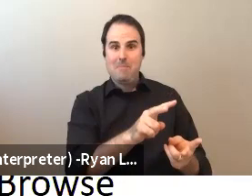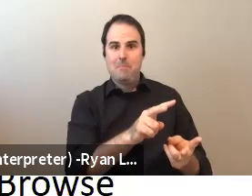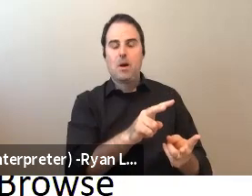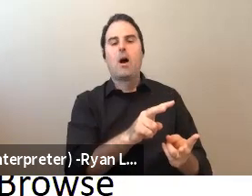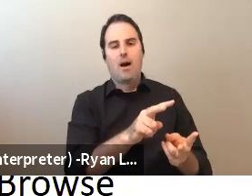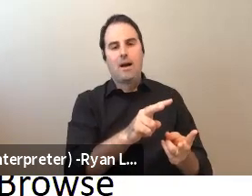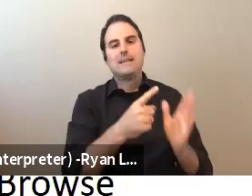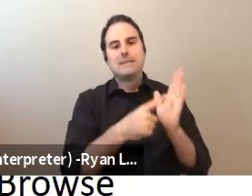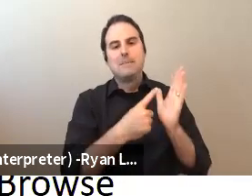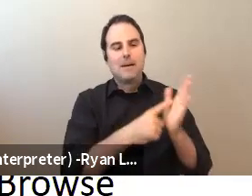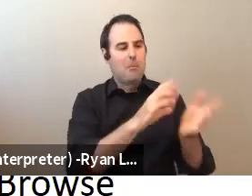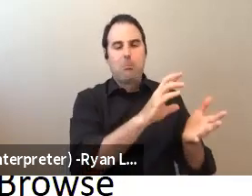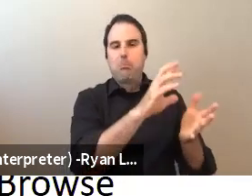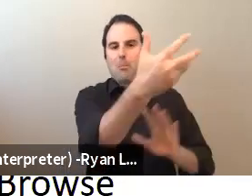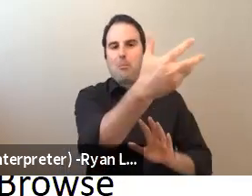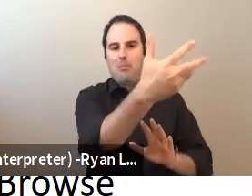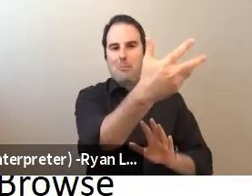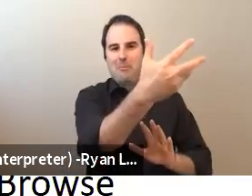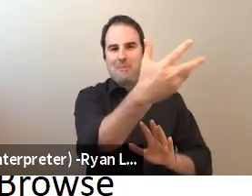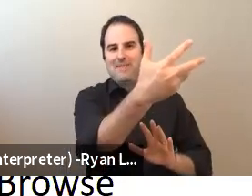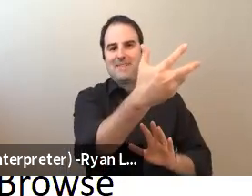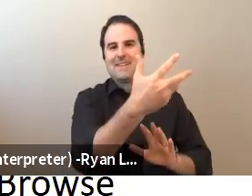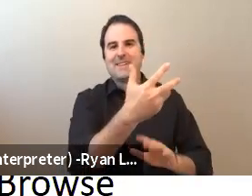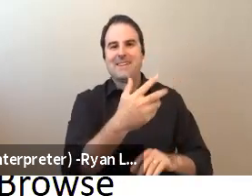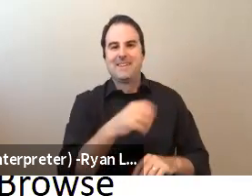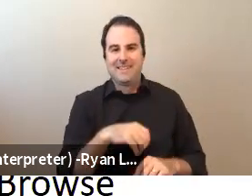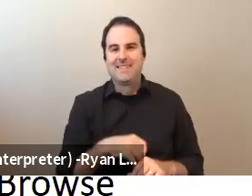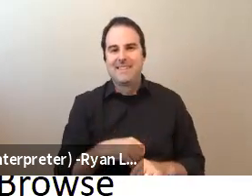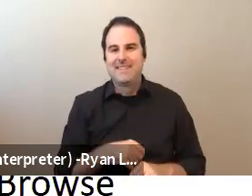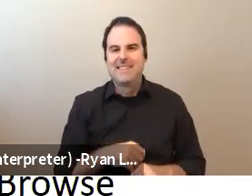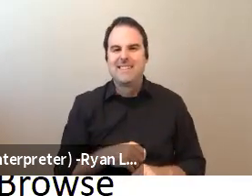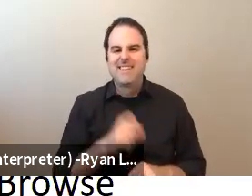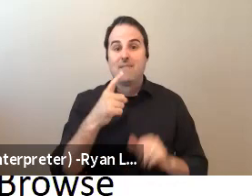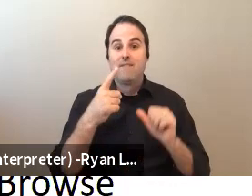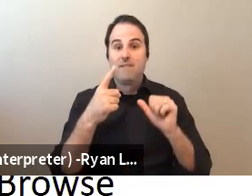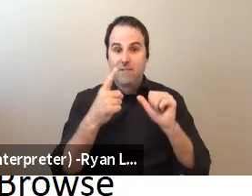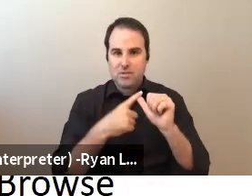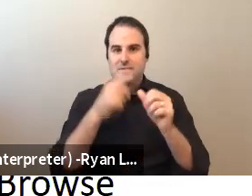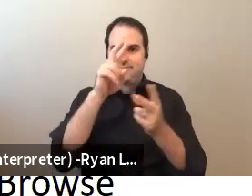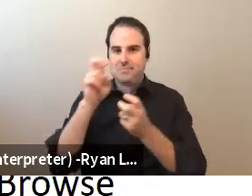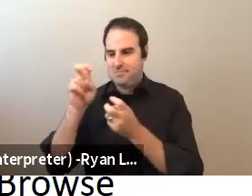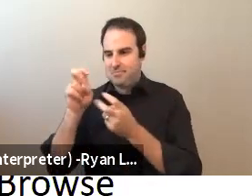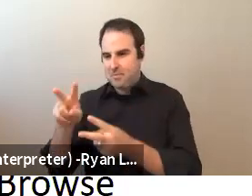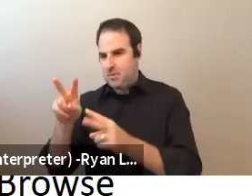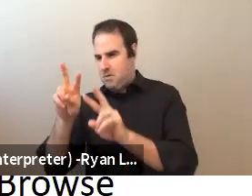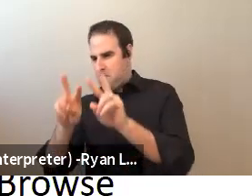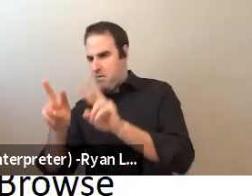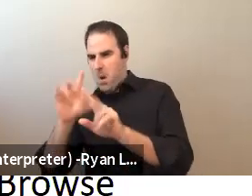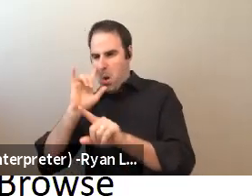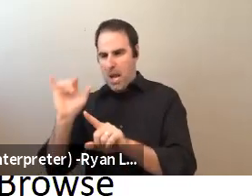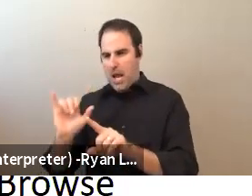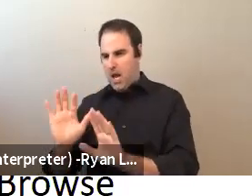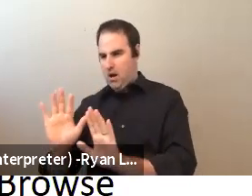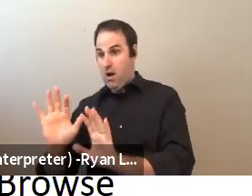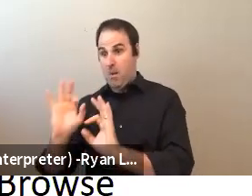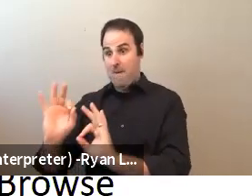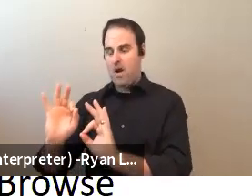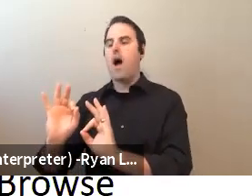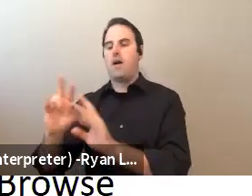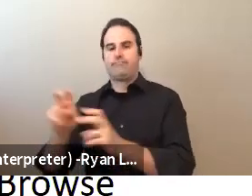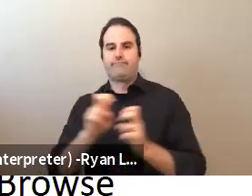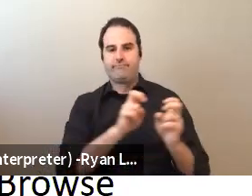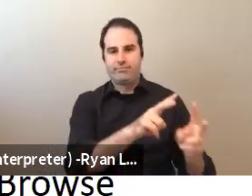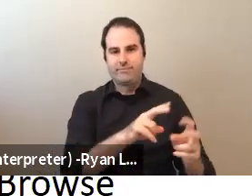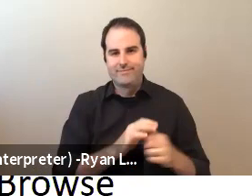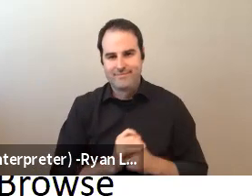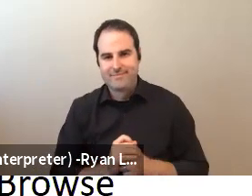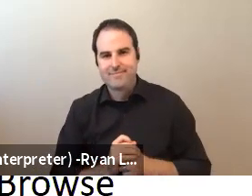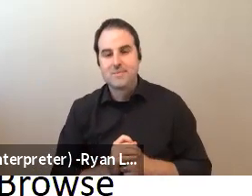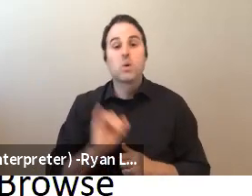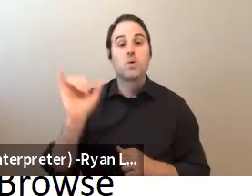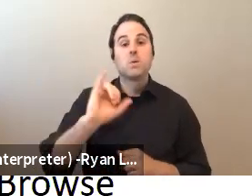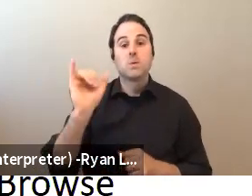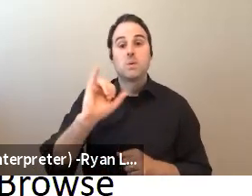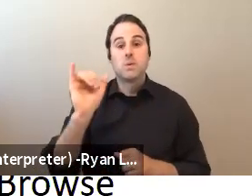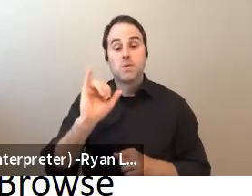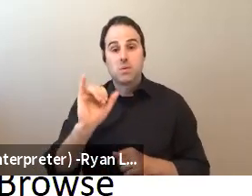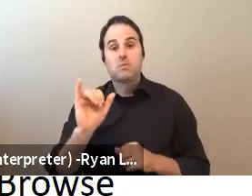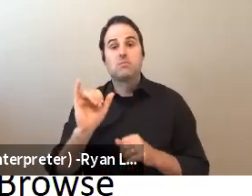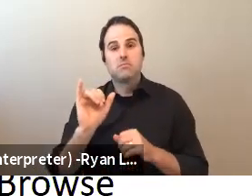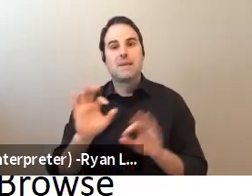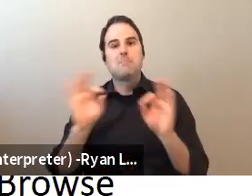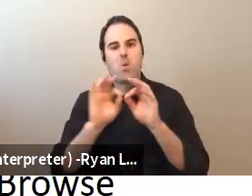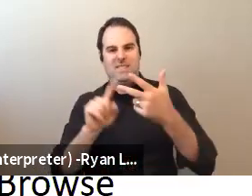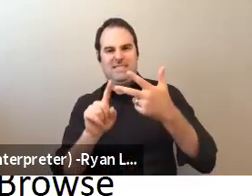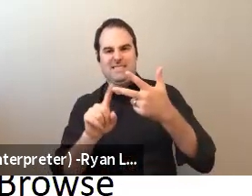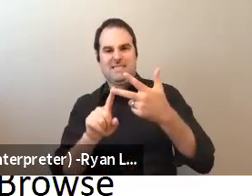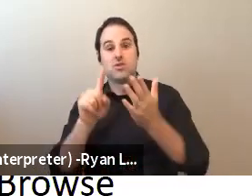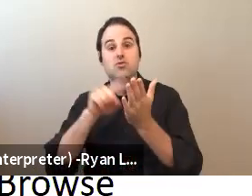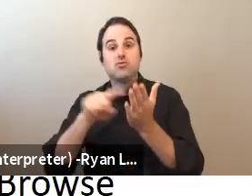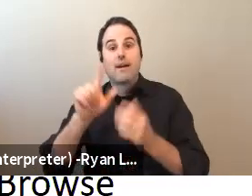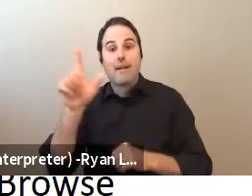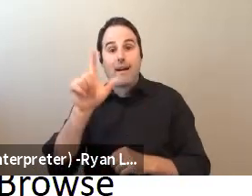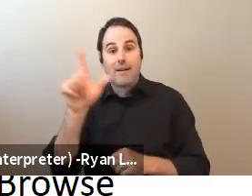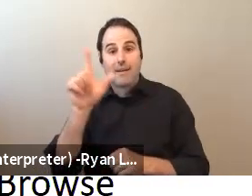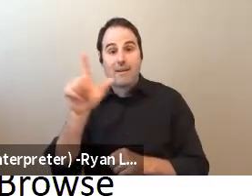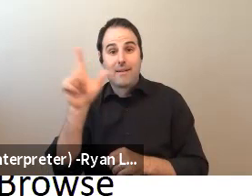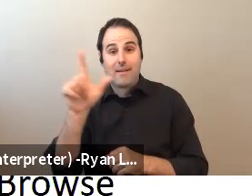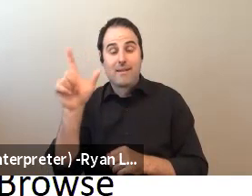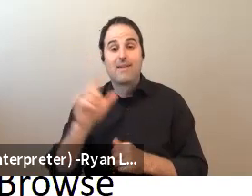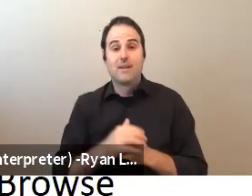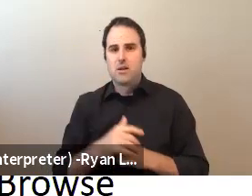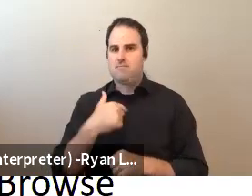Sally Potter: Actually downloaded into your, your course and also make sure that you check the library. So I found a ton of sources for my course in the library and